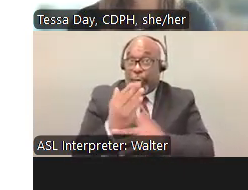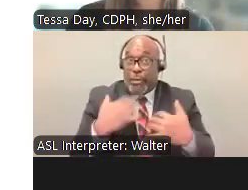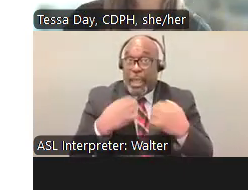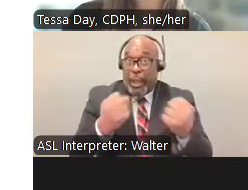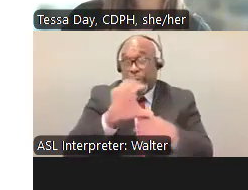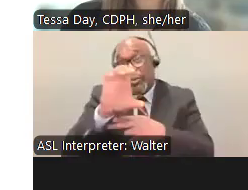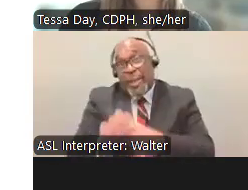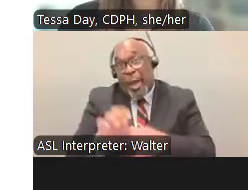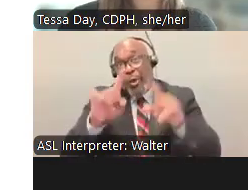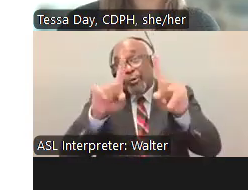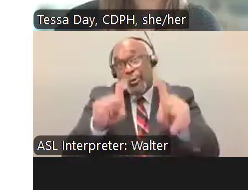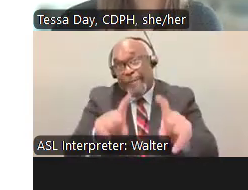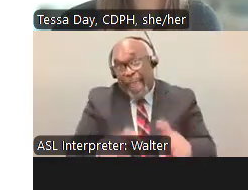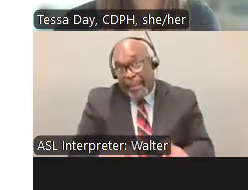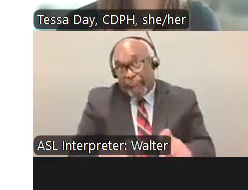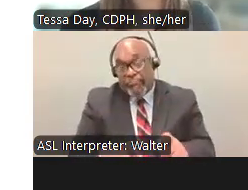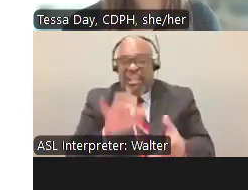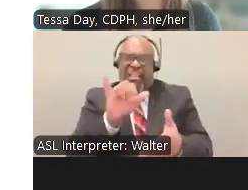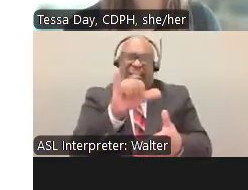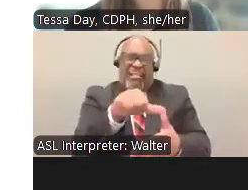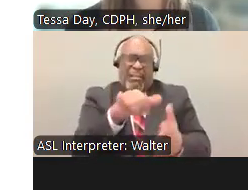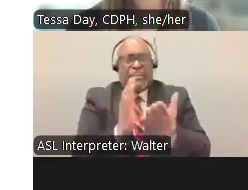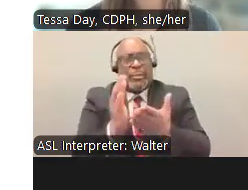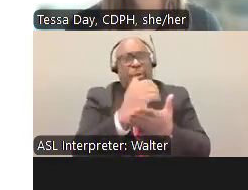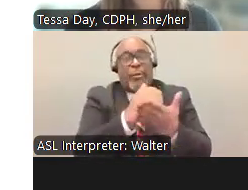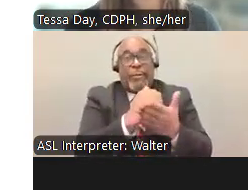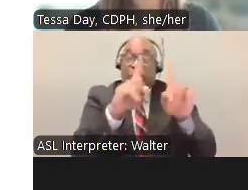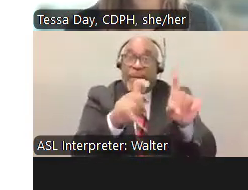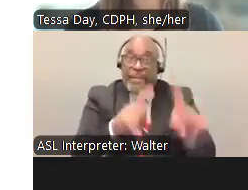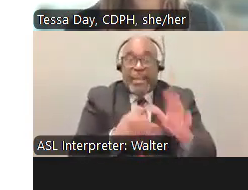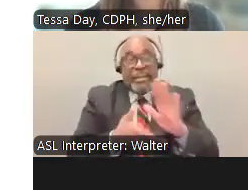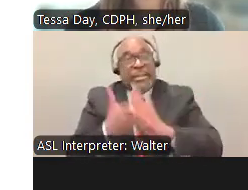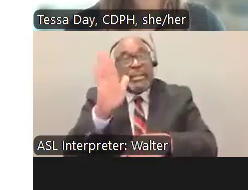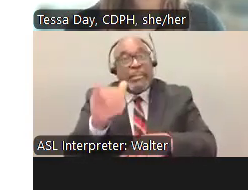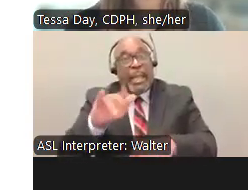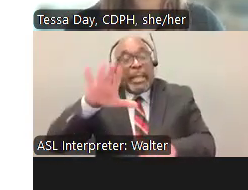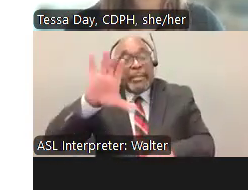13:19:09 survey, and this survey is 13:19:12 conducted by CDPH of Chicago